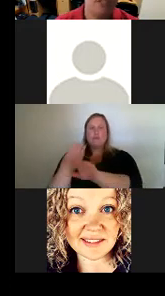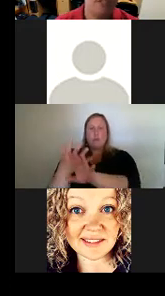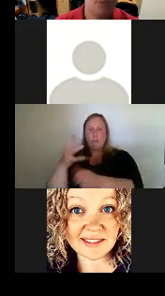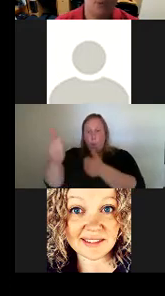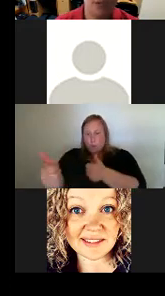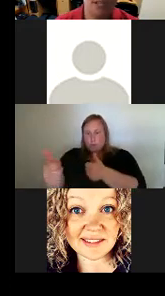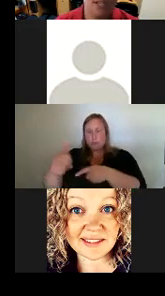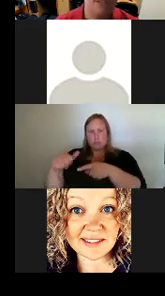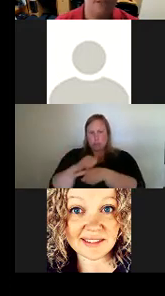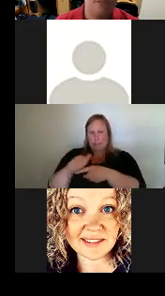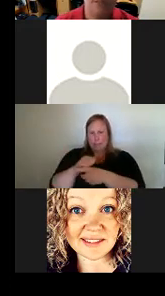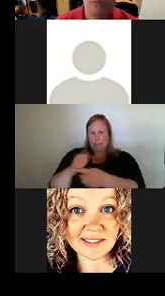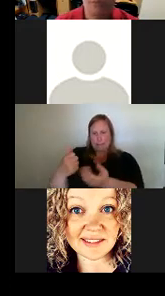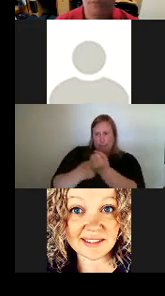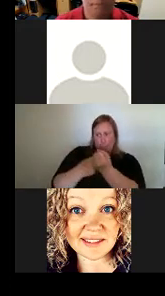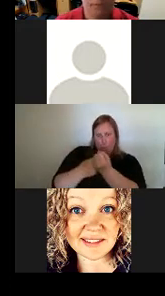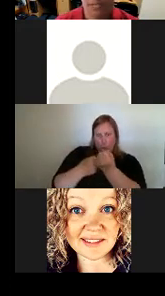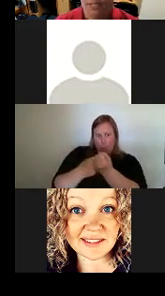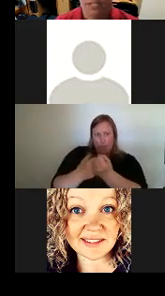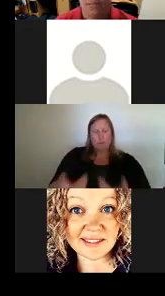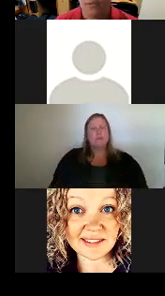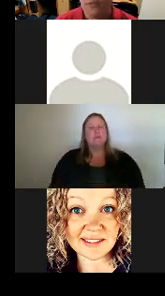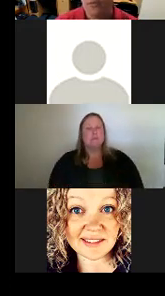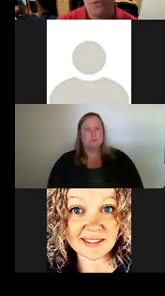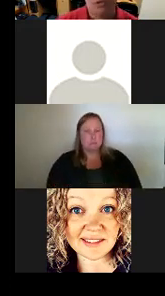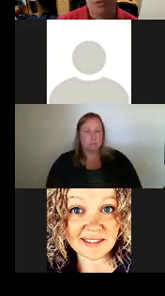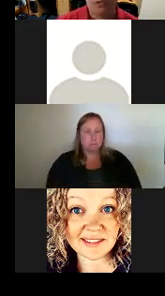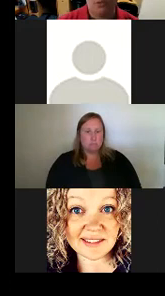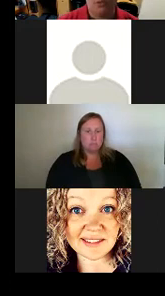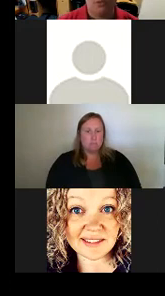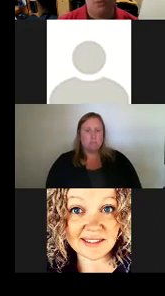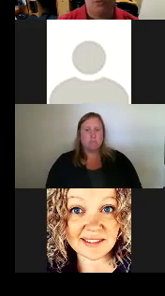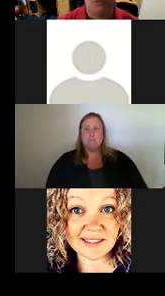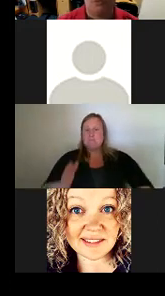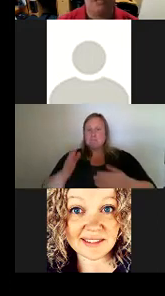AND SUPPORT. SOME ARE FULLY ACCESSIBLE EVEN FOR AN INSTRUCTOR WHO NEEDS TO